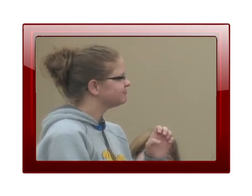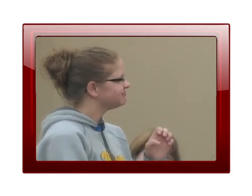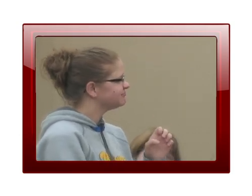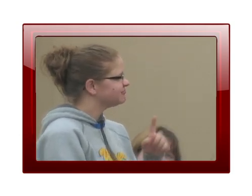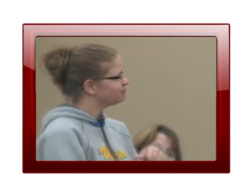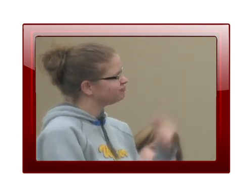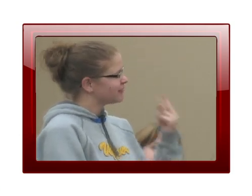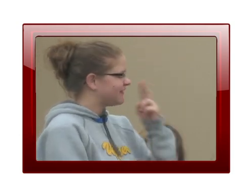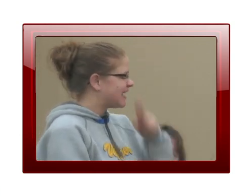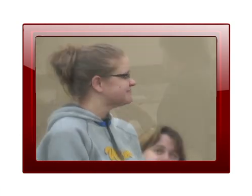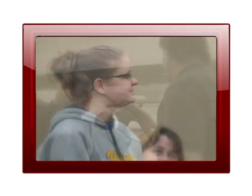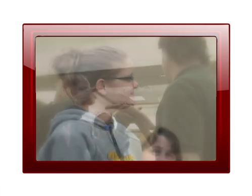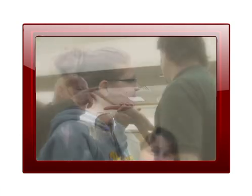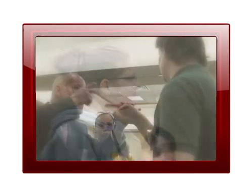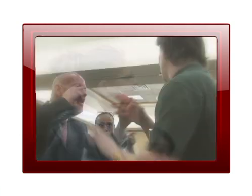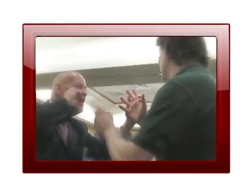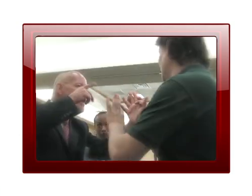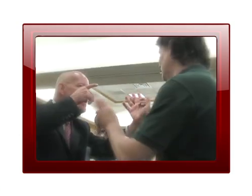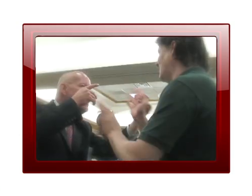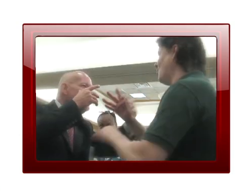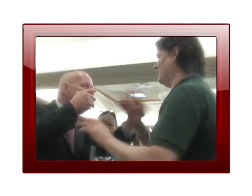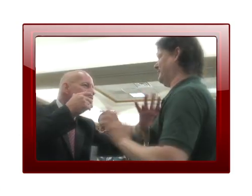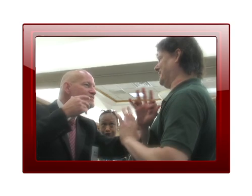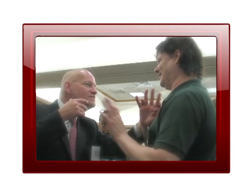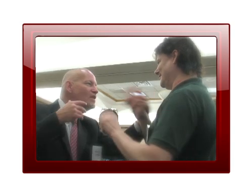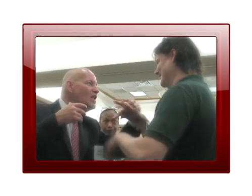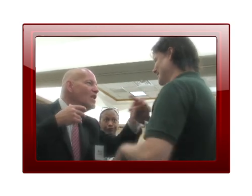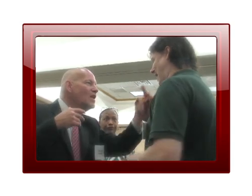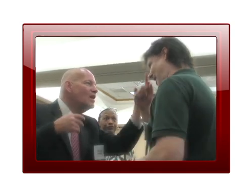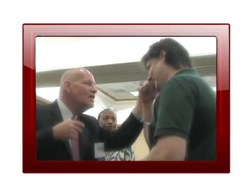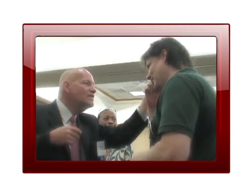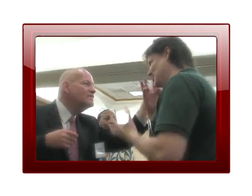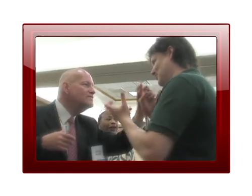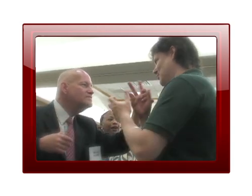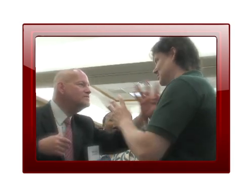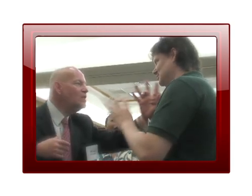Use facial expressions and body language to communicate